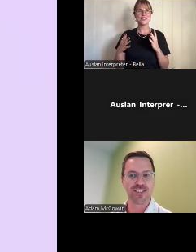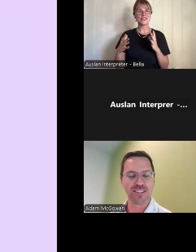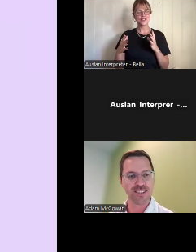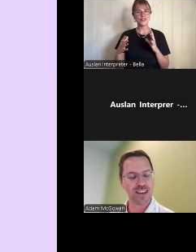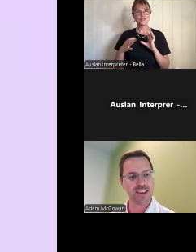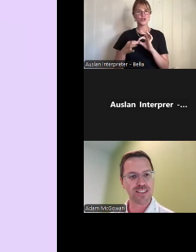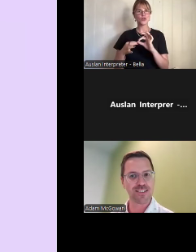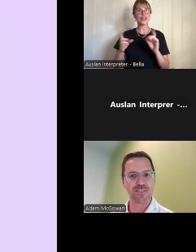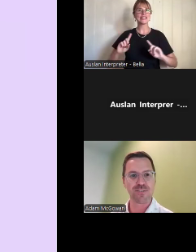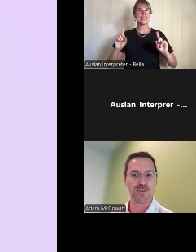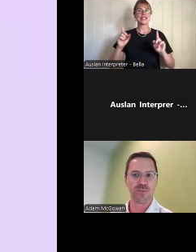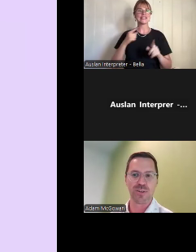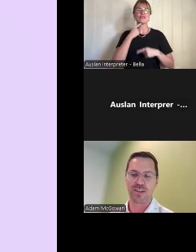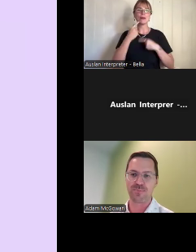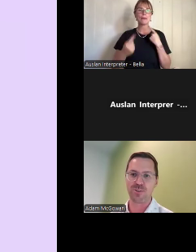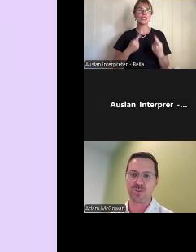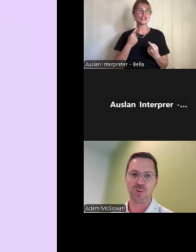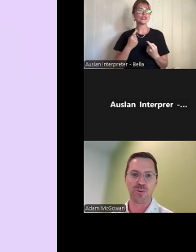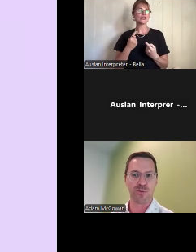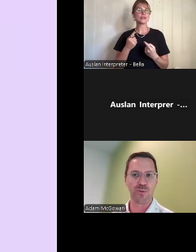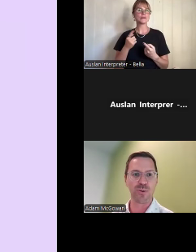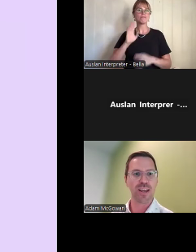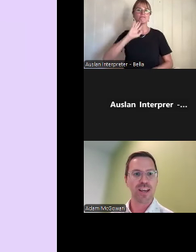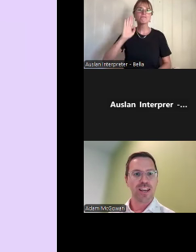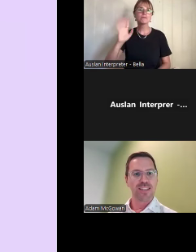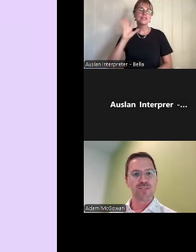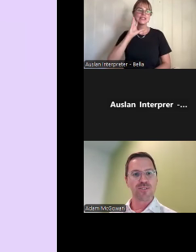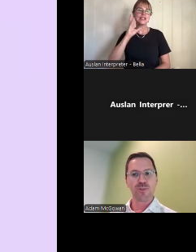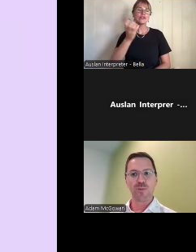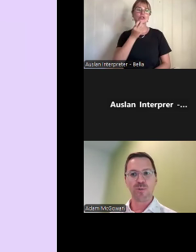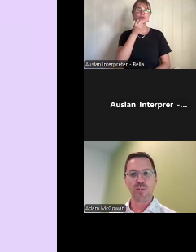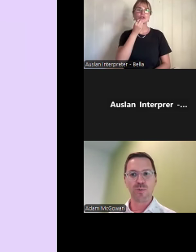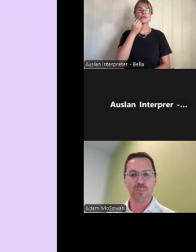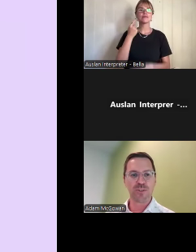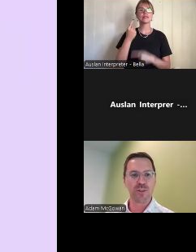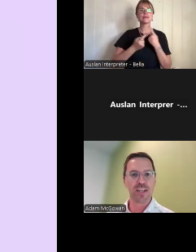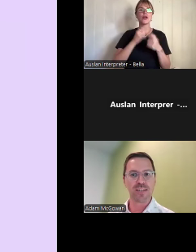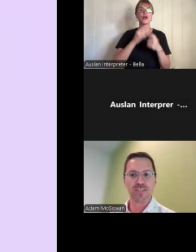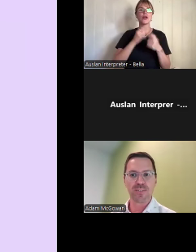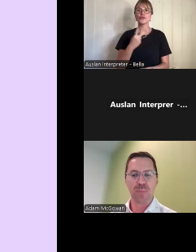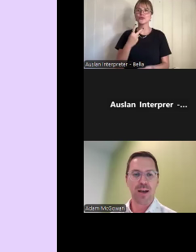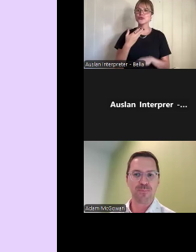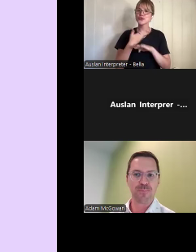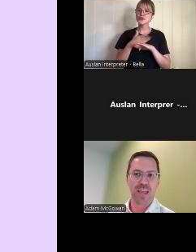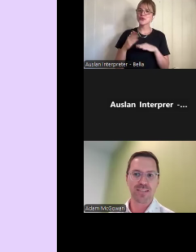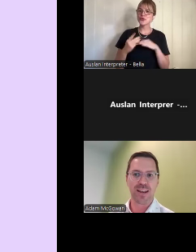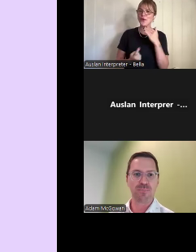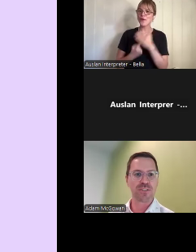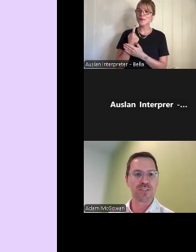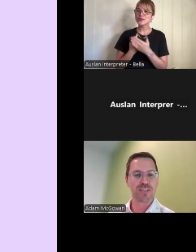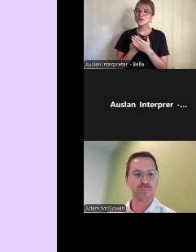session this afternoon, to talk you through these two new opportunities. As Adelaide mentioned I'm